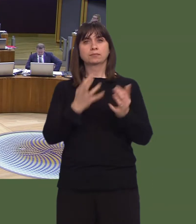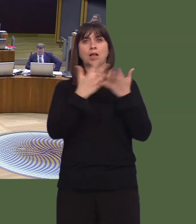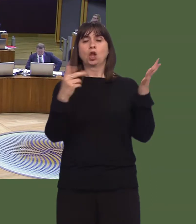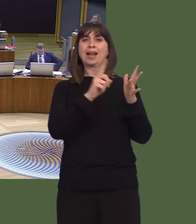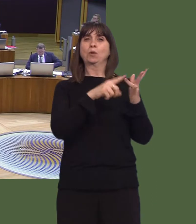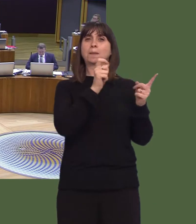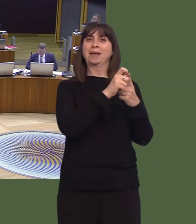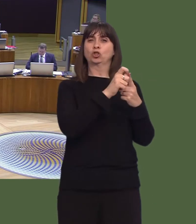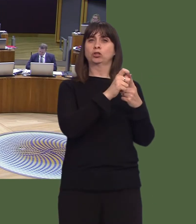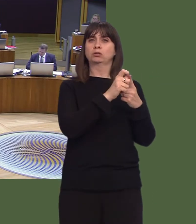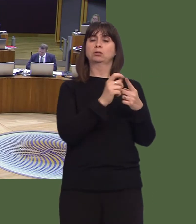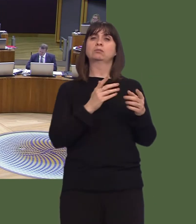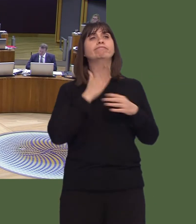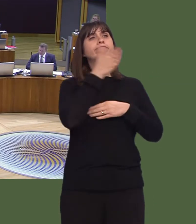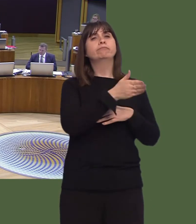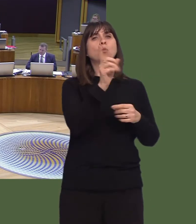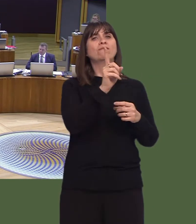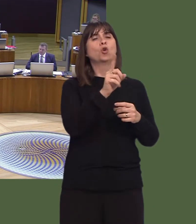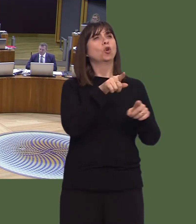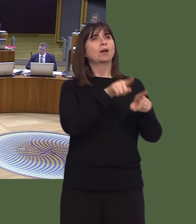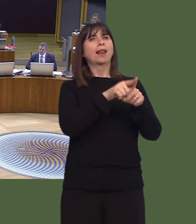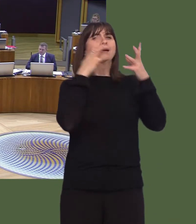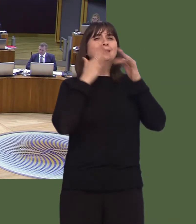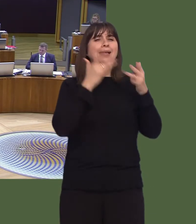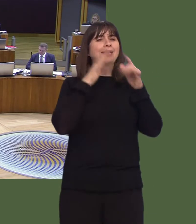diagnostic tests, where we see massive waiting lists.